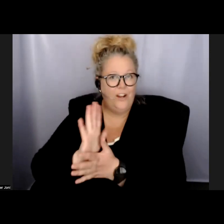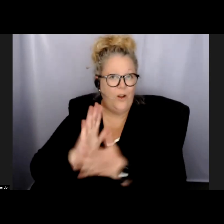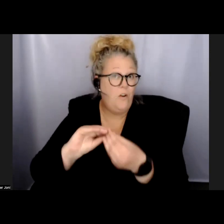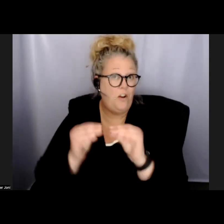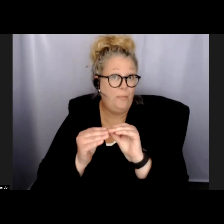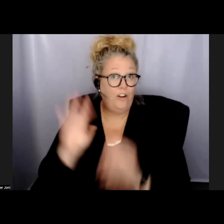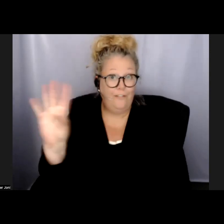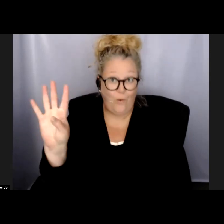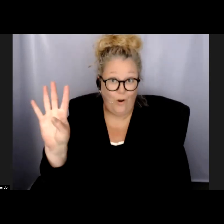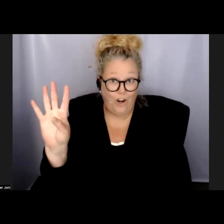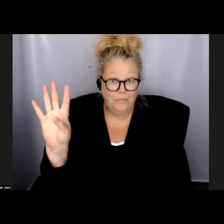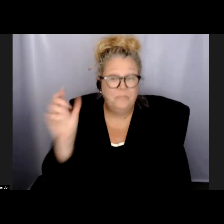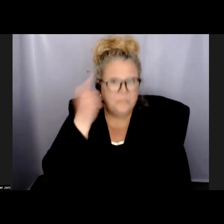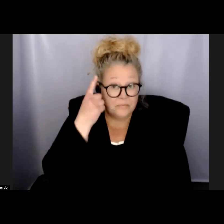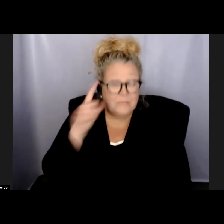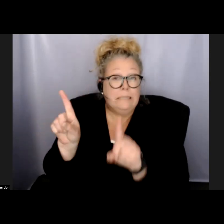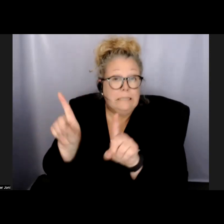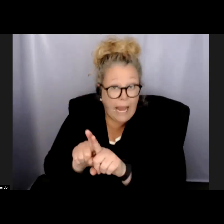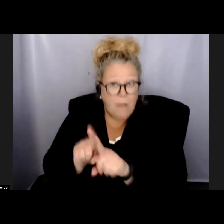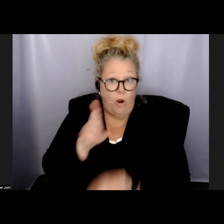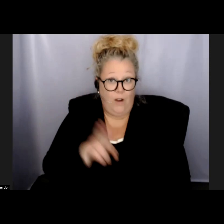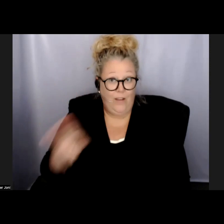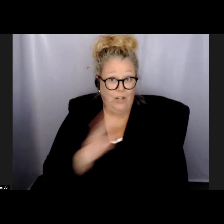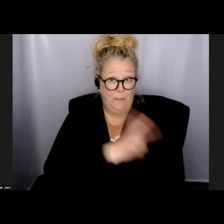this is the Same hard of hearing patient but this time with the